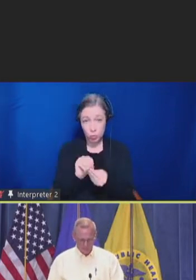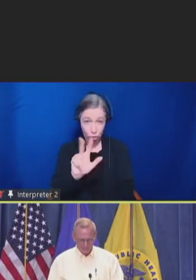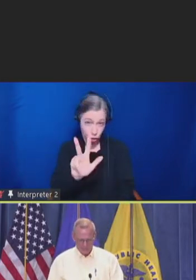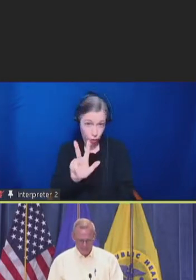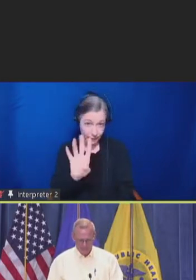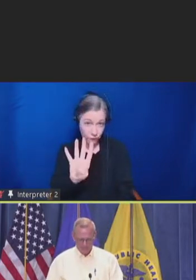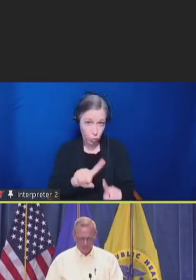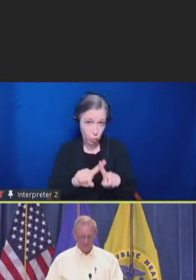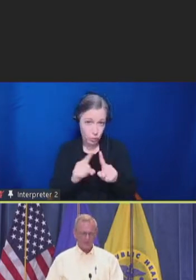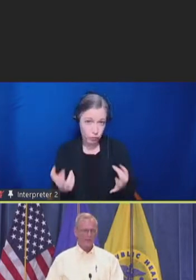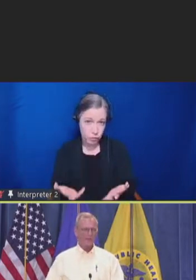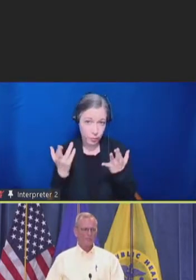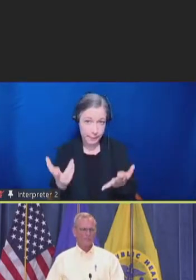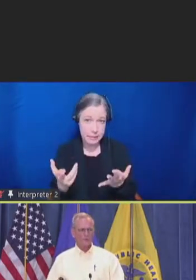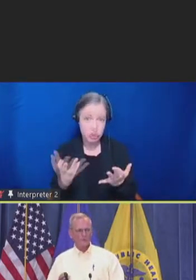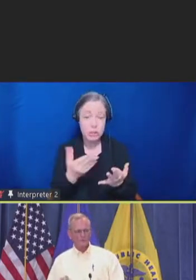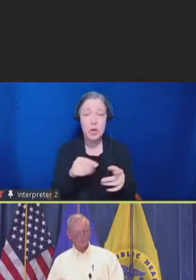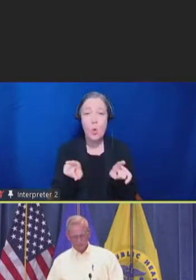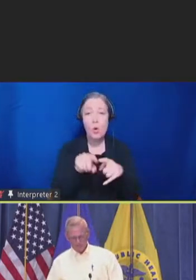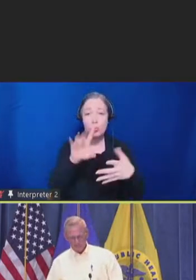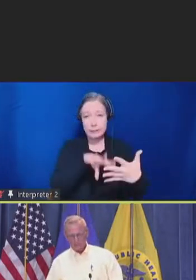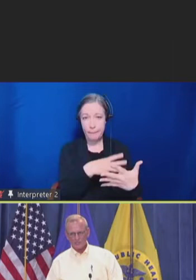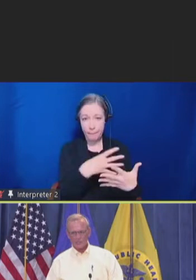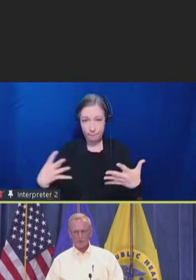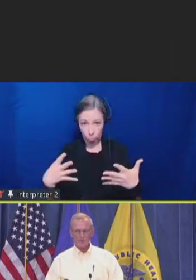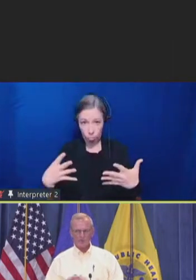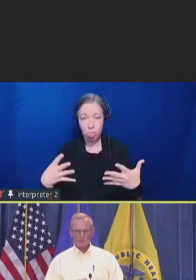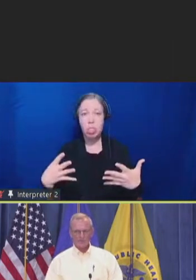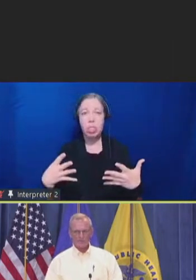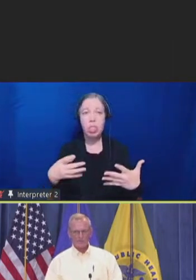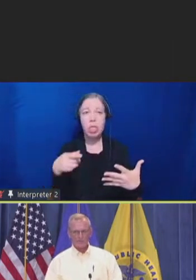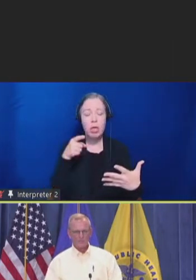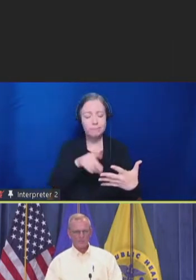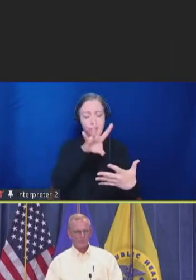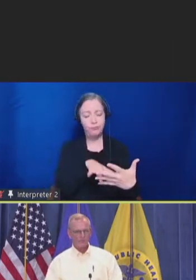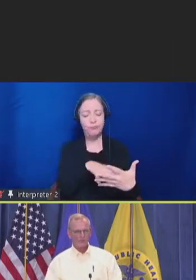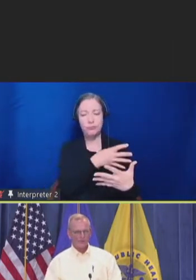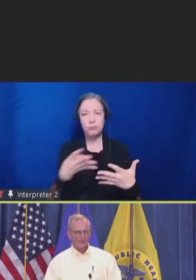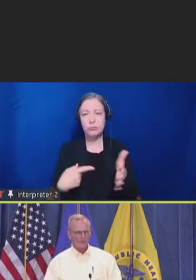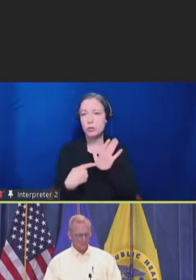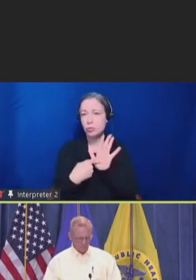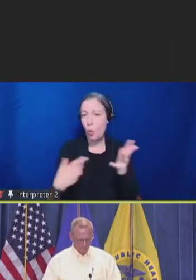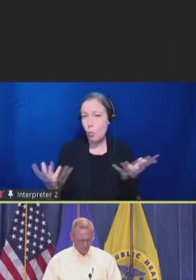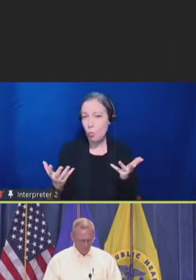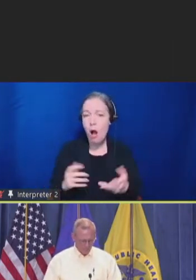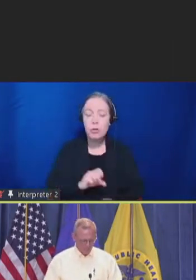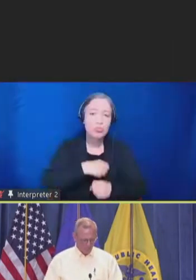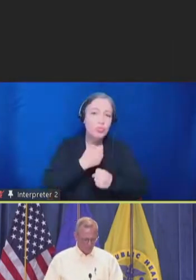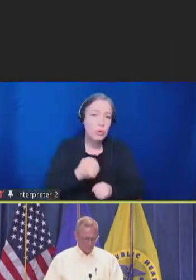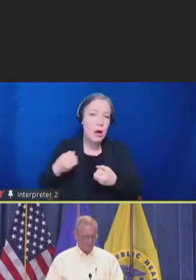The table outlines both the strengths as well as the opportunities of our current safety